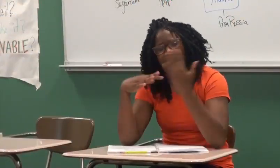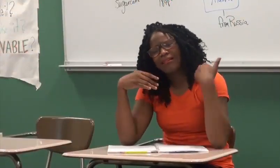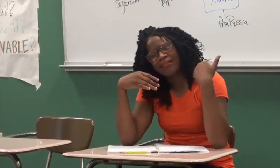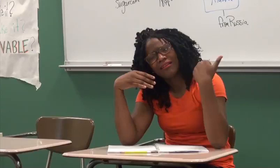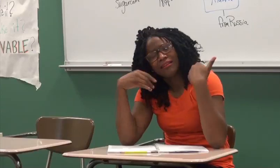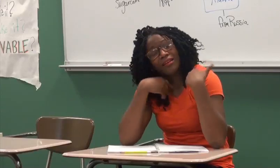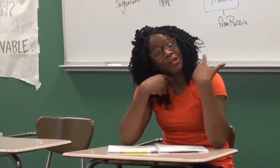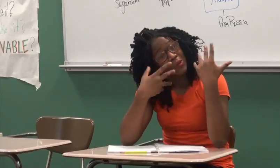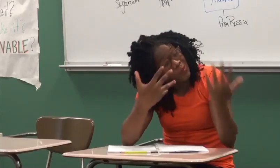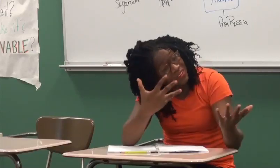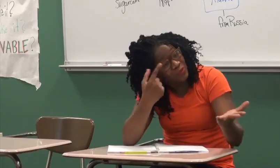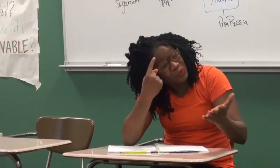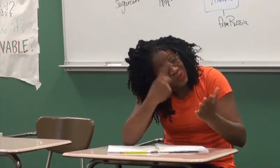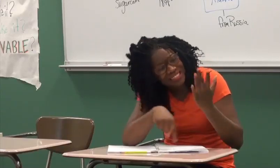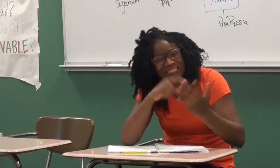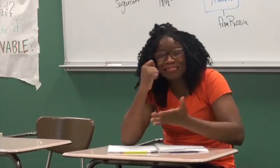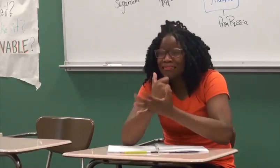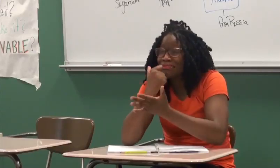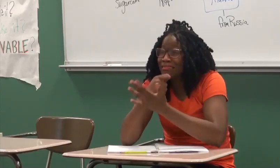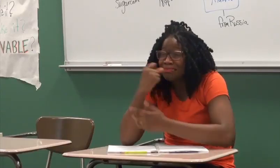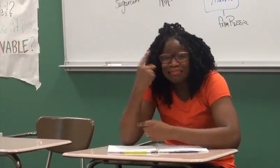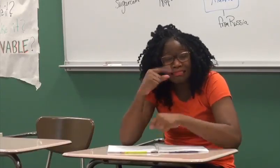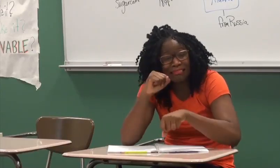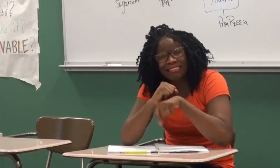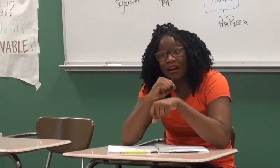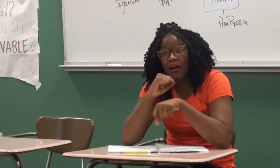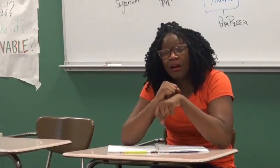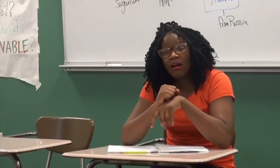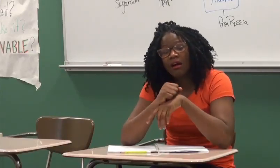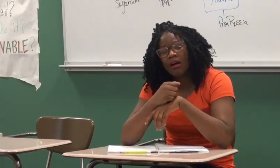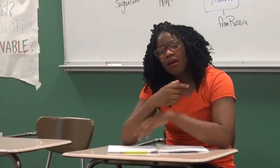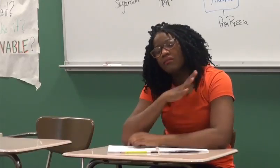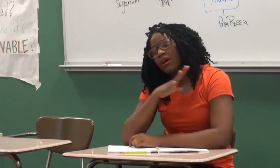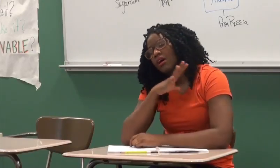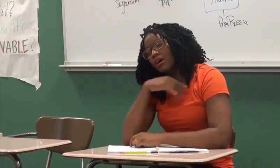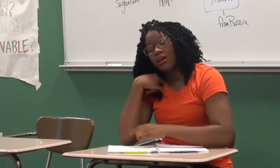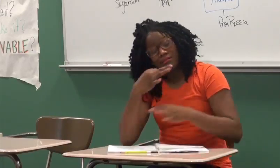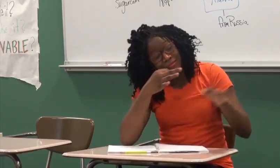My own work was constantly being interrupted by classmates asking me to